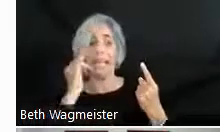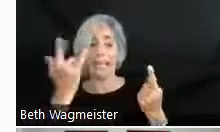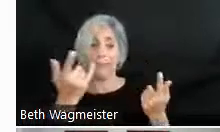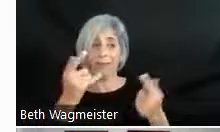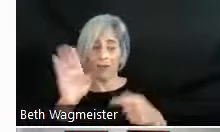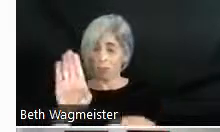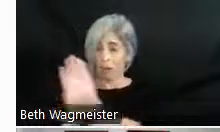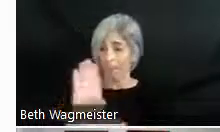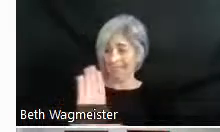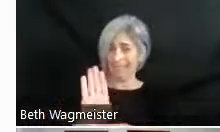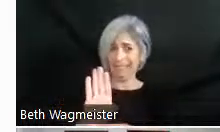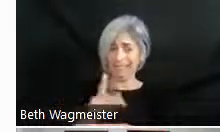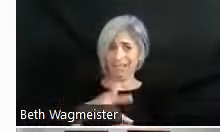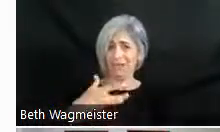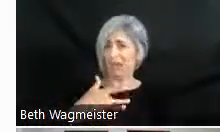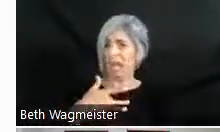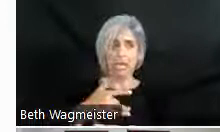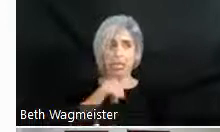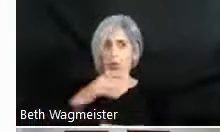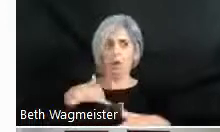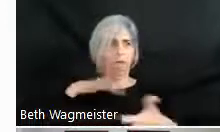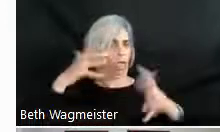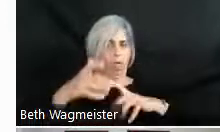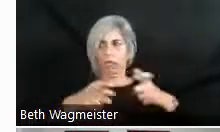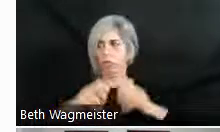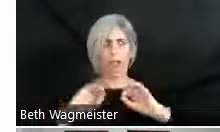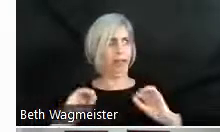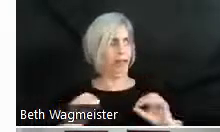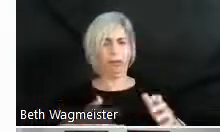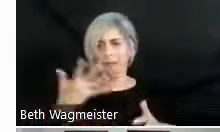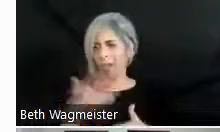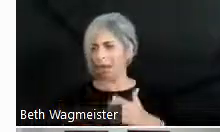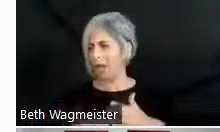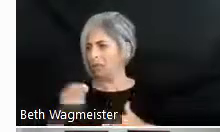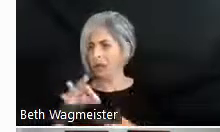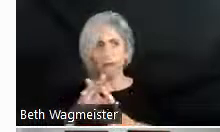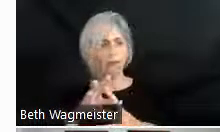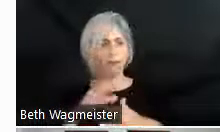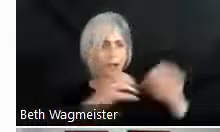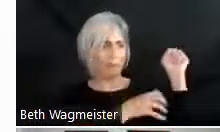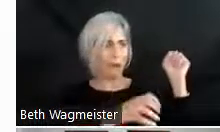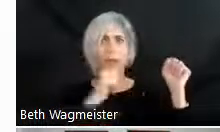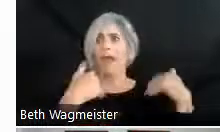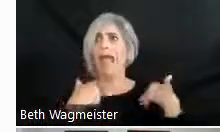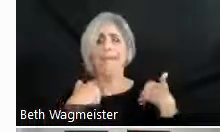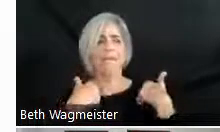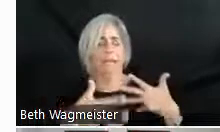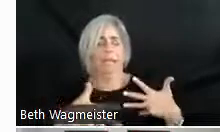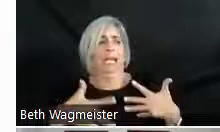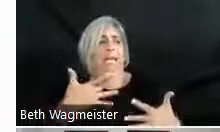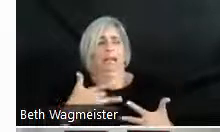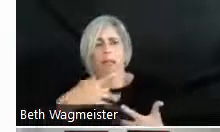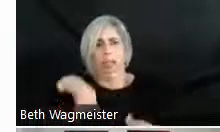right? It's loss of control, and loss of power. It's feeling like an idiot. You don't want